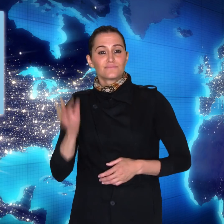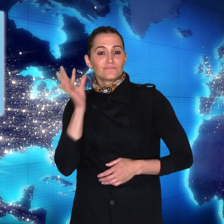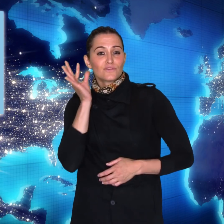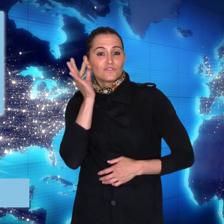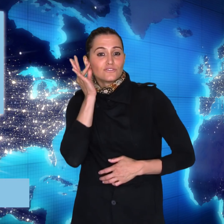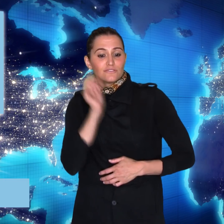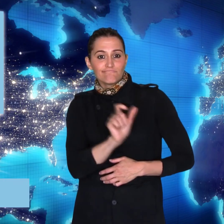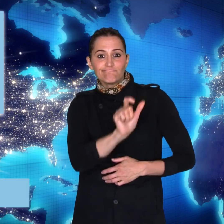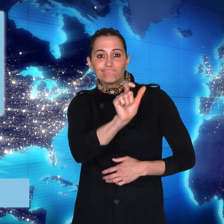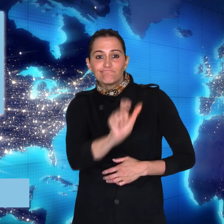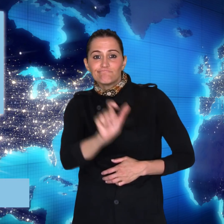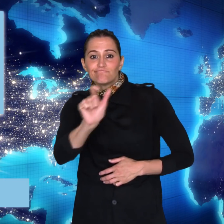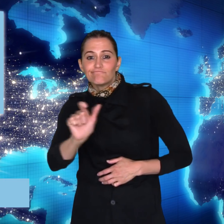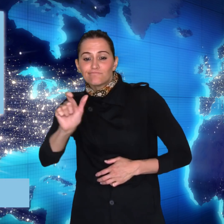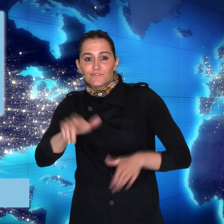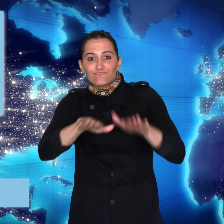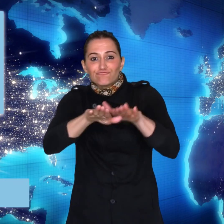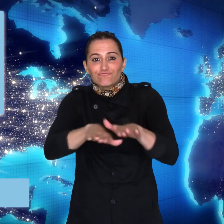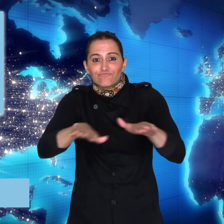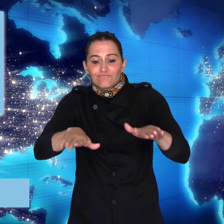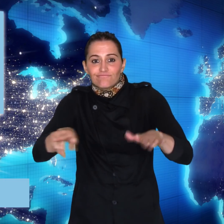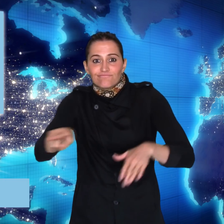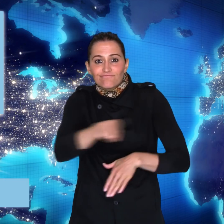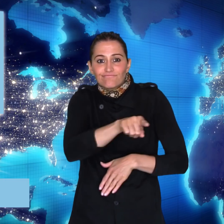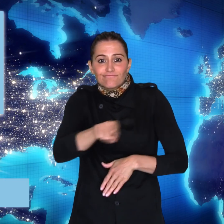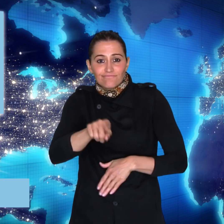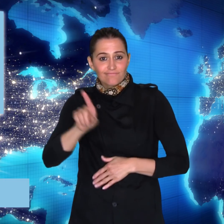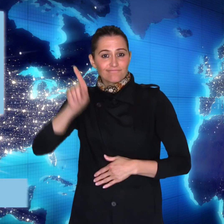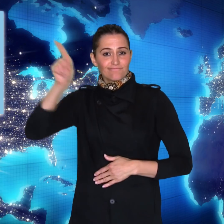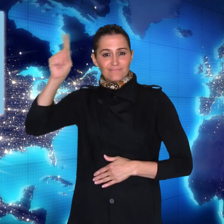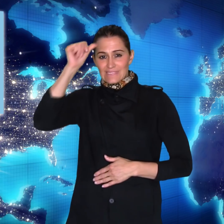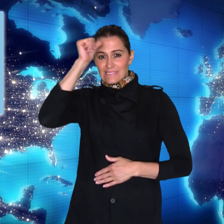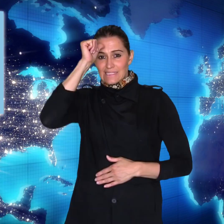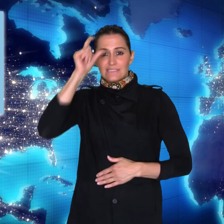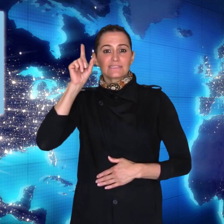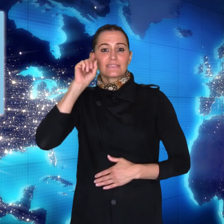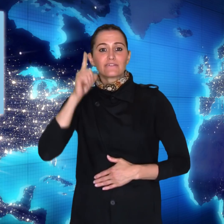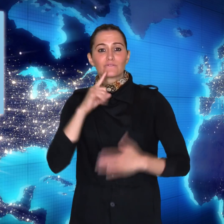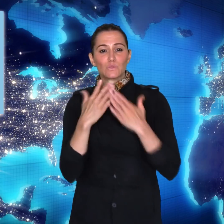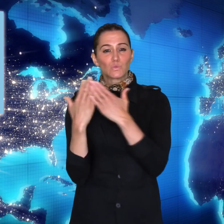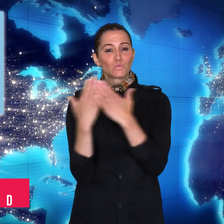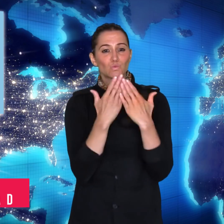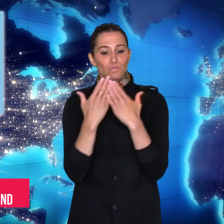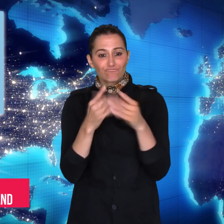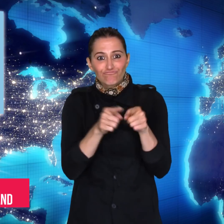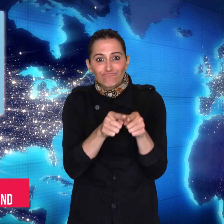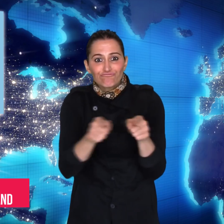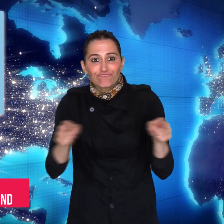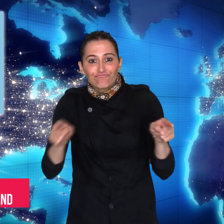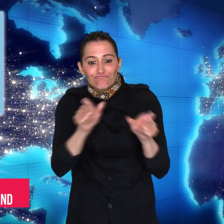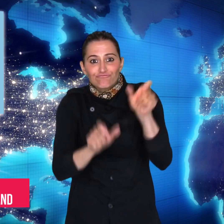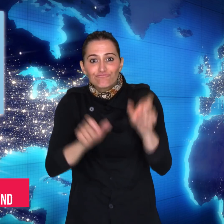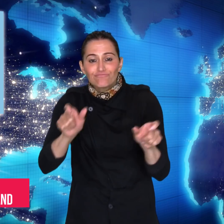Dawn: Girls at Indian Deaf school sexually assaulted